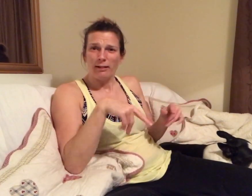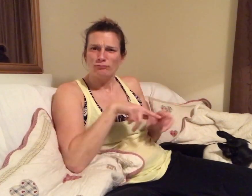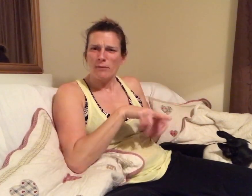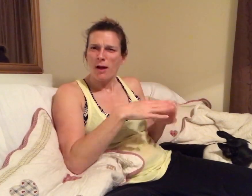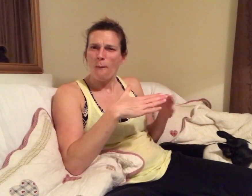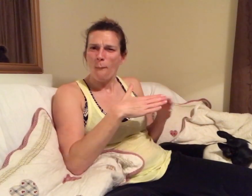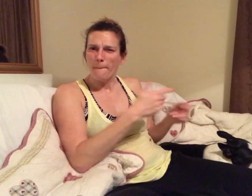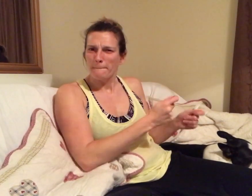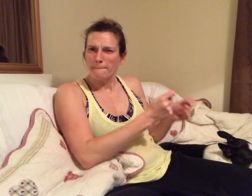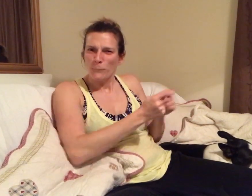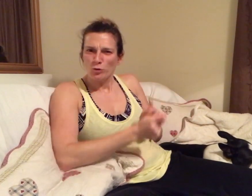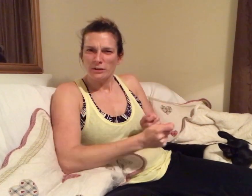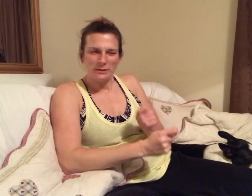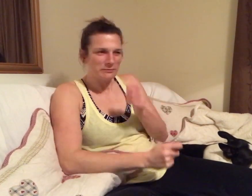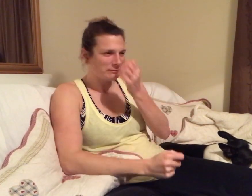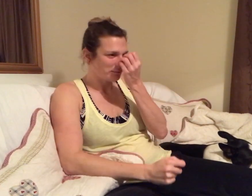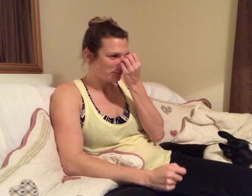bringing a bit of 'home' with me...